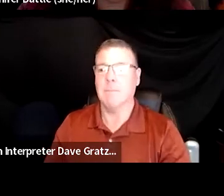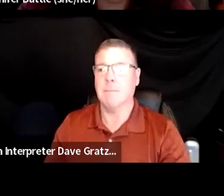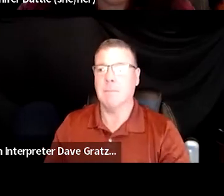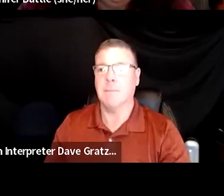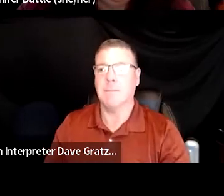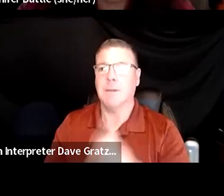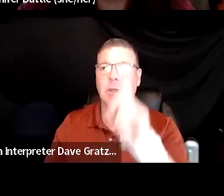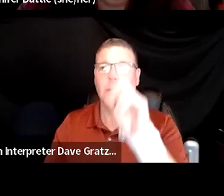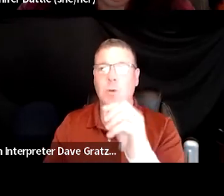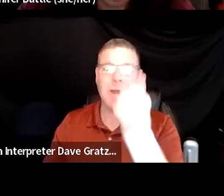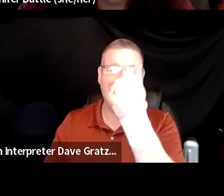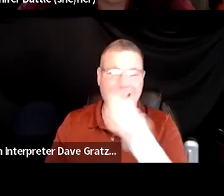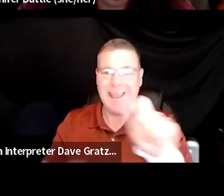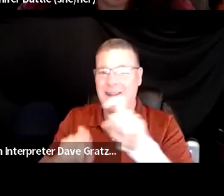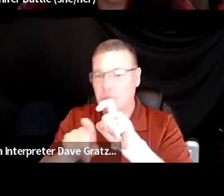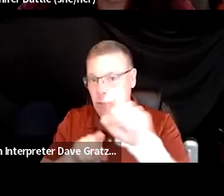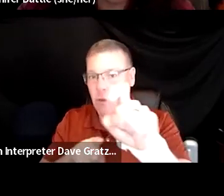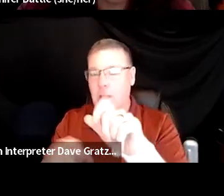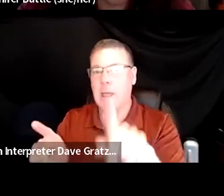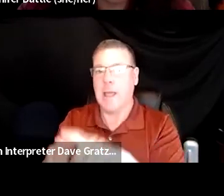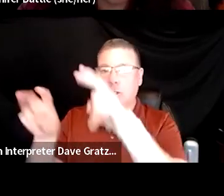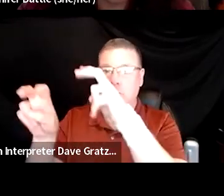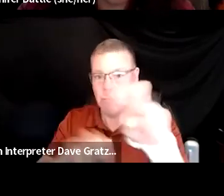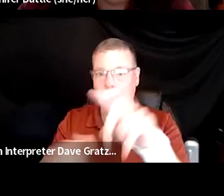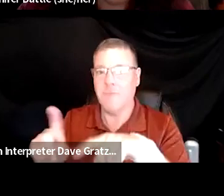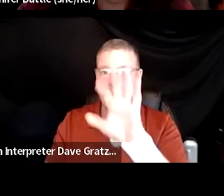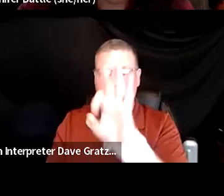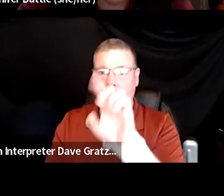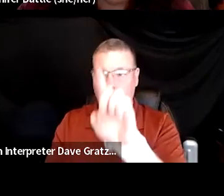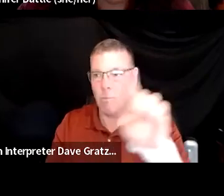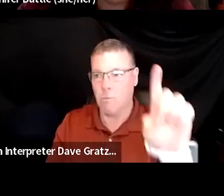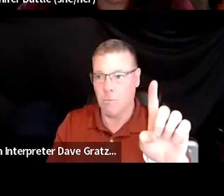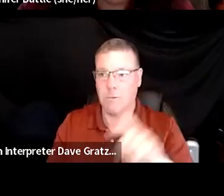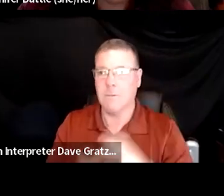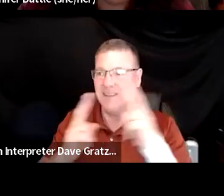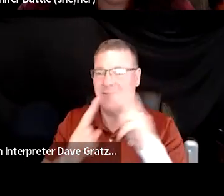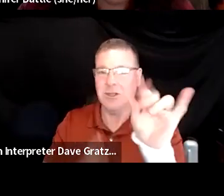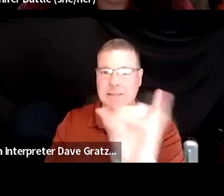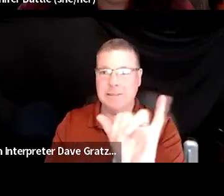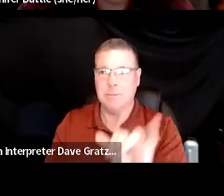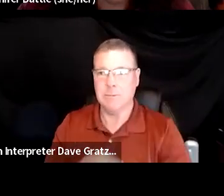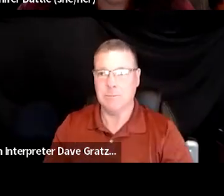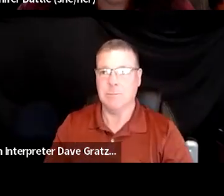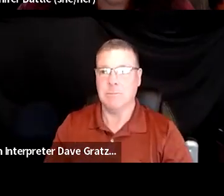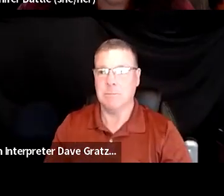Do any of these calls come as a transfer from 911? So very similar questions. Jennifer, you got to talk